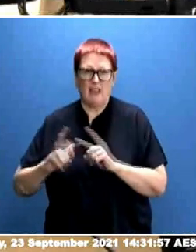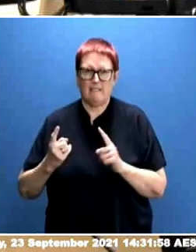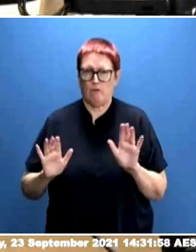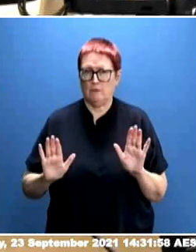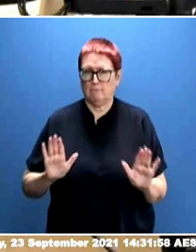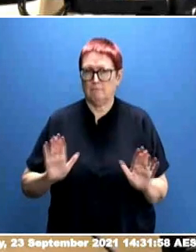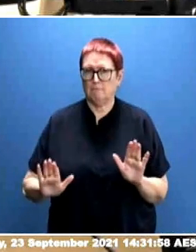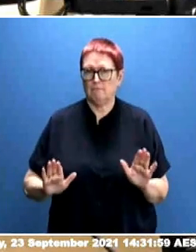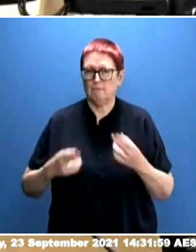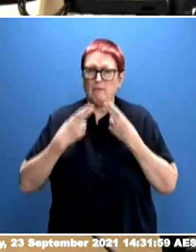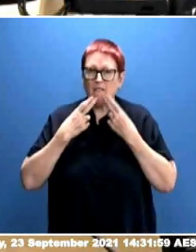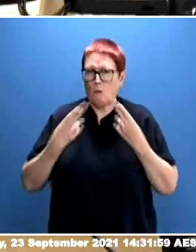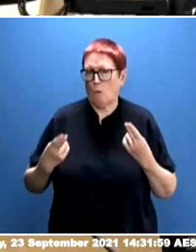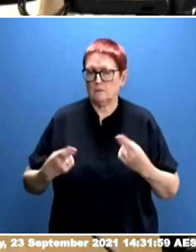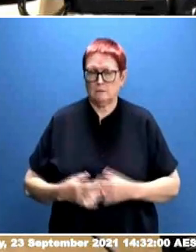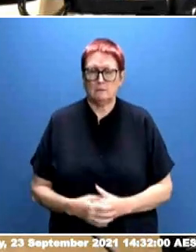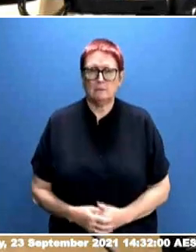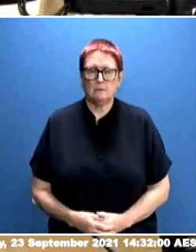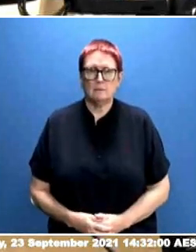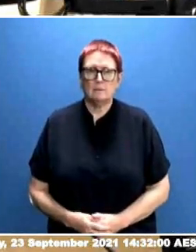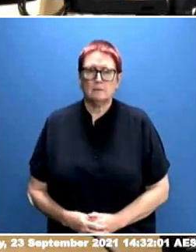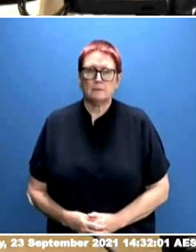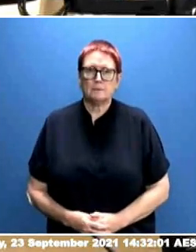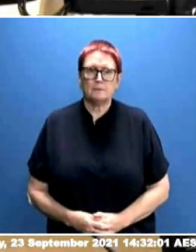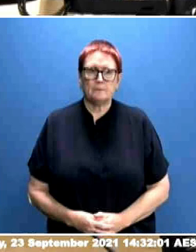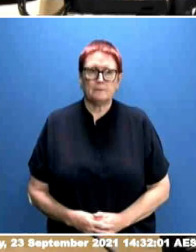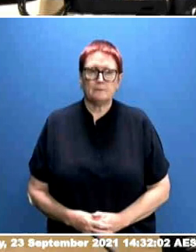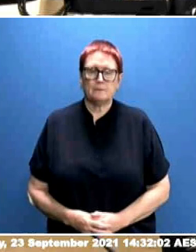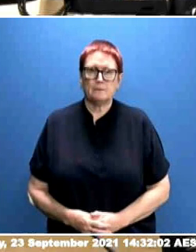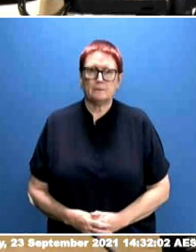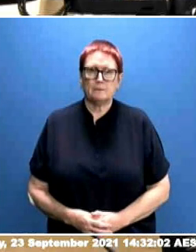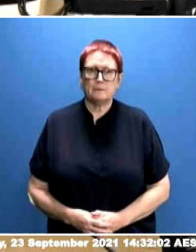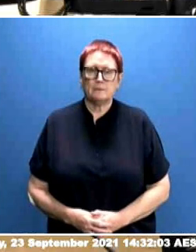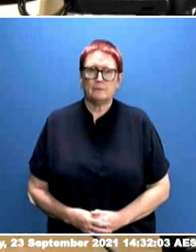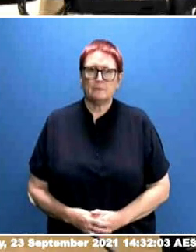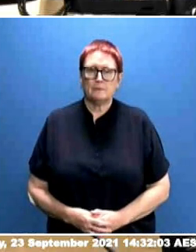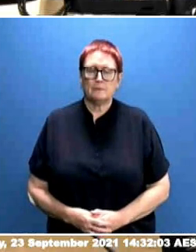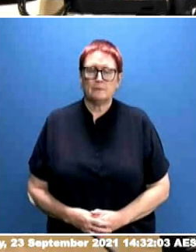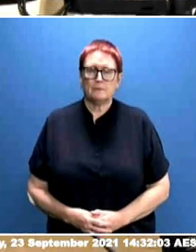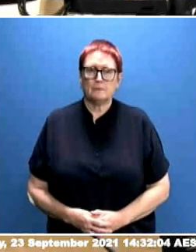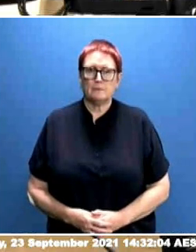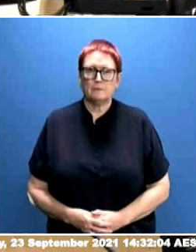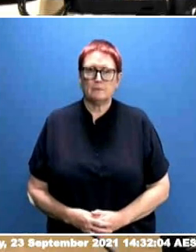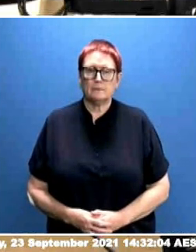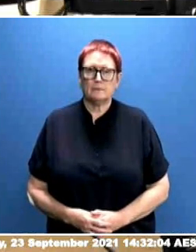other jurisdictions, as well, but just at the moment on this question of the